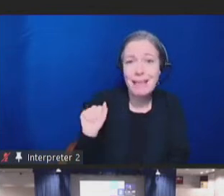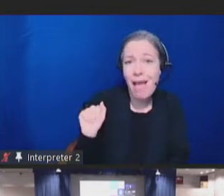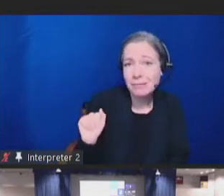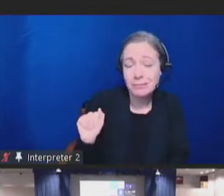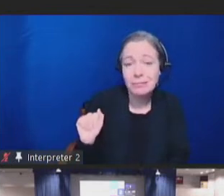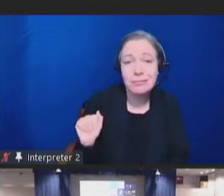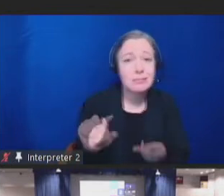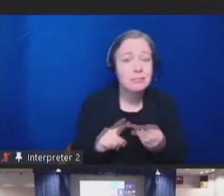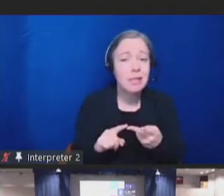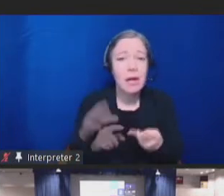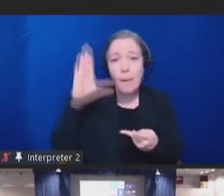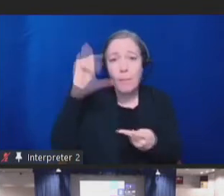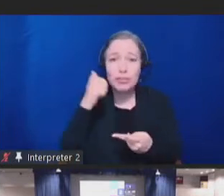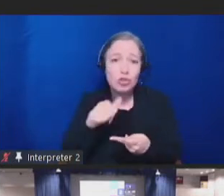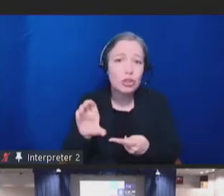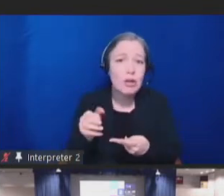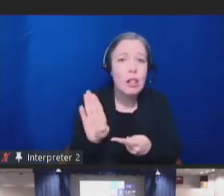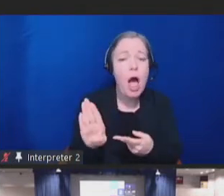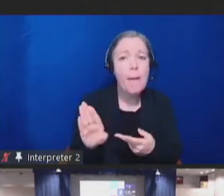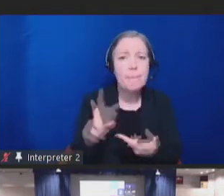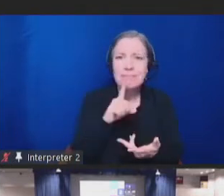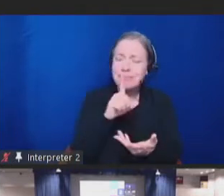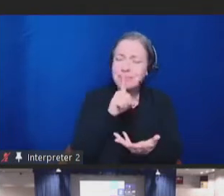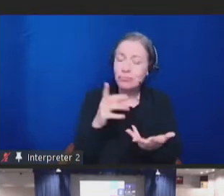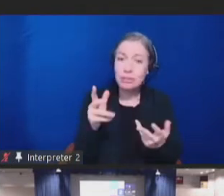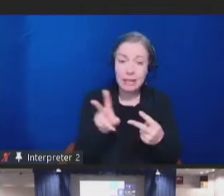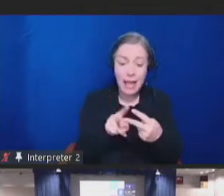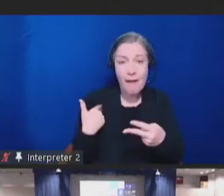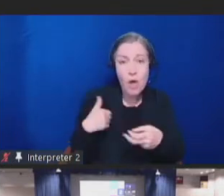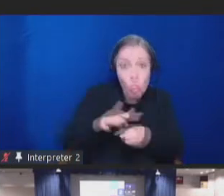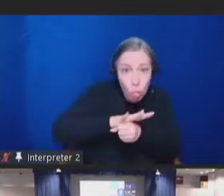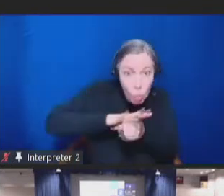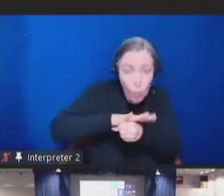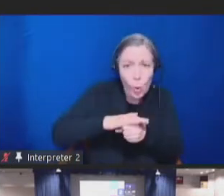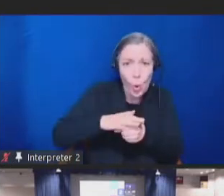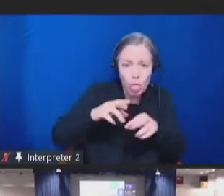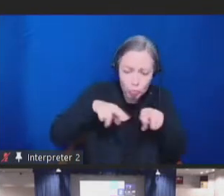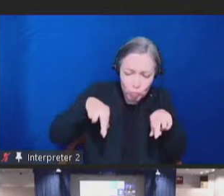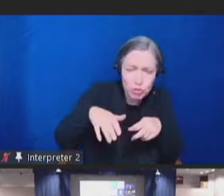and Girls Club. We were able to do a lot of really great regional and local work